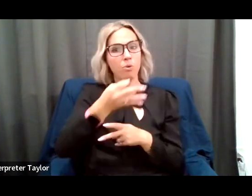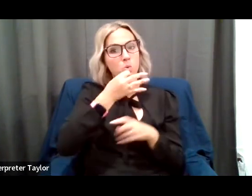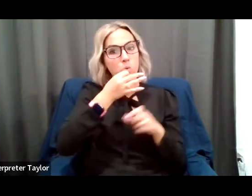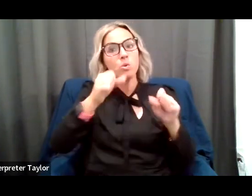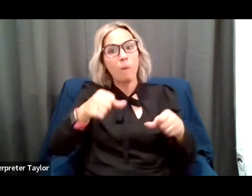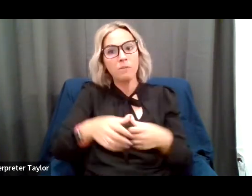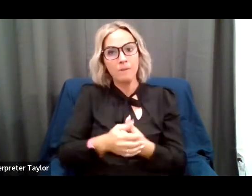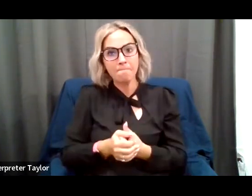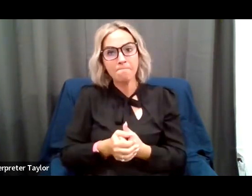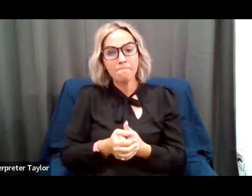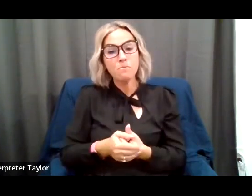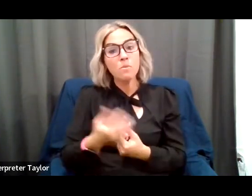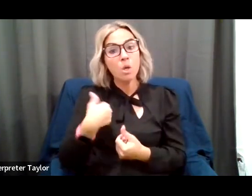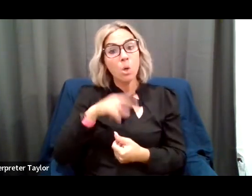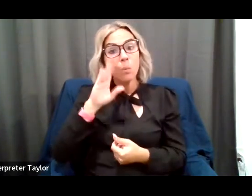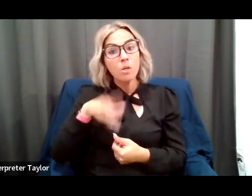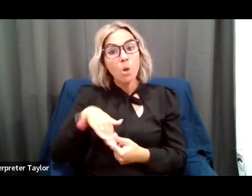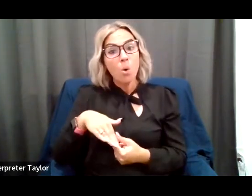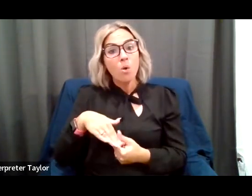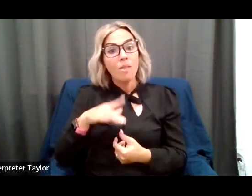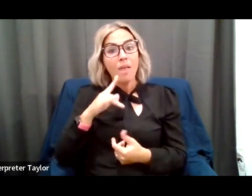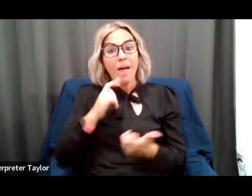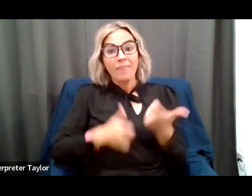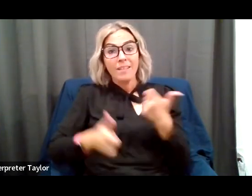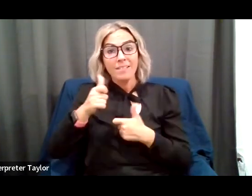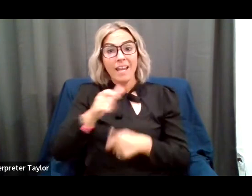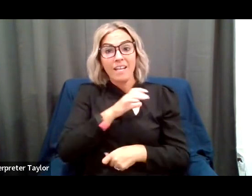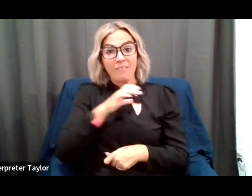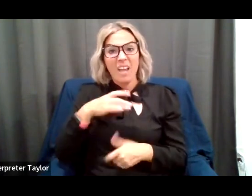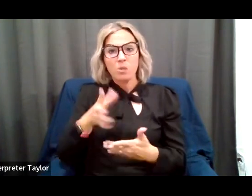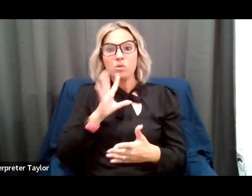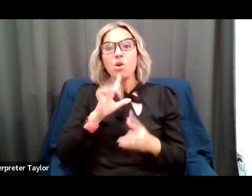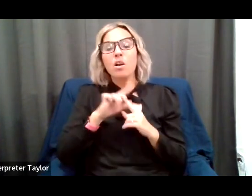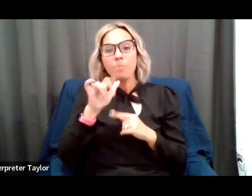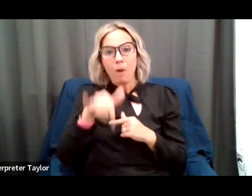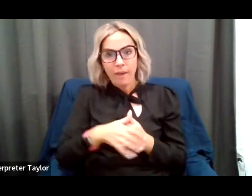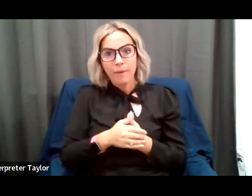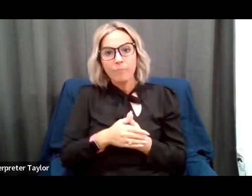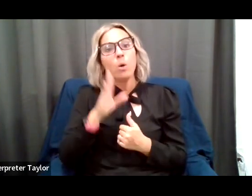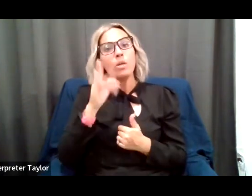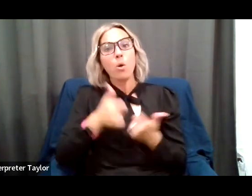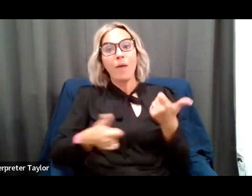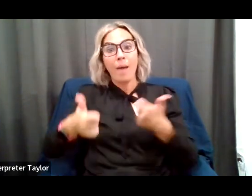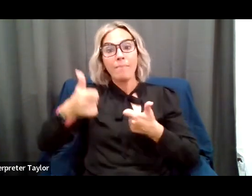Uh, we know that executive council has talked about that and we know Administration has some concerns